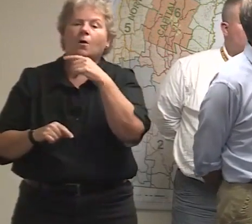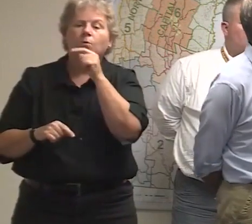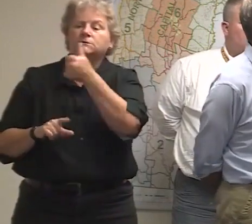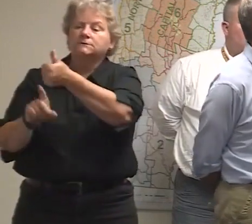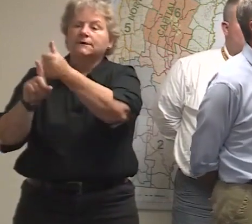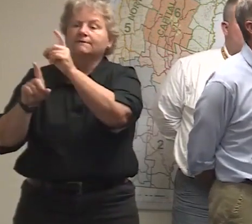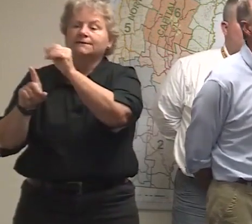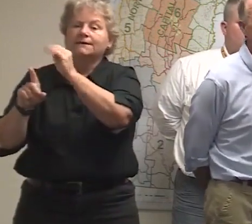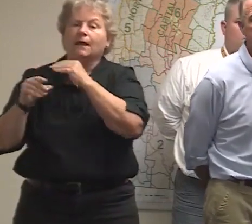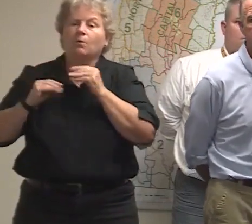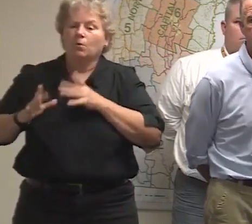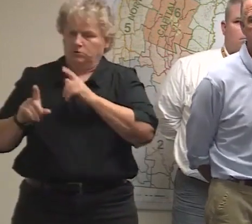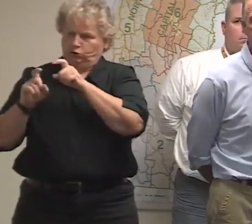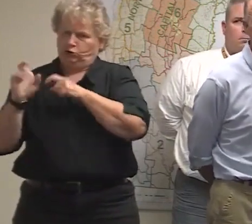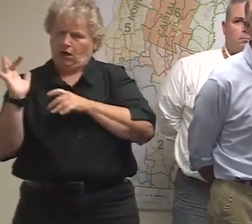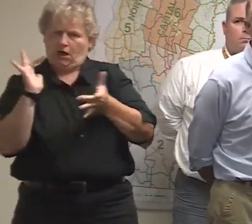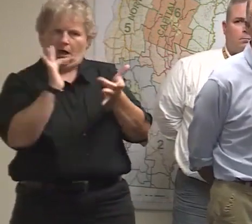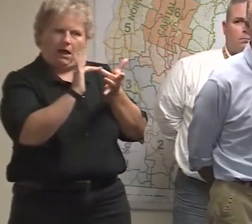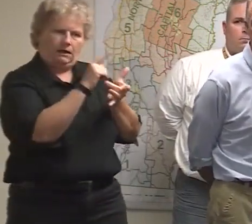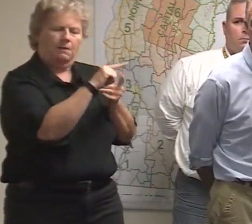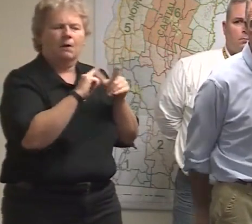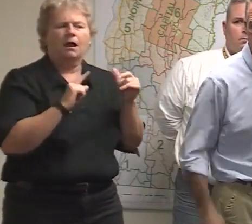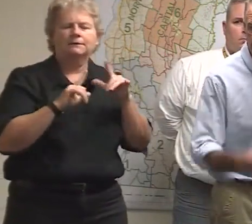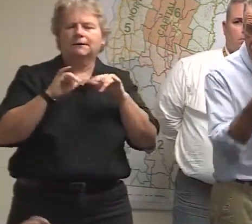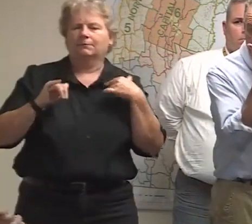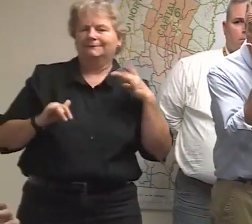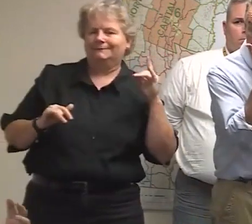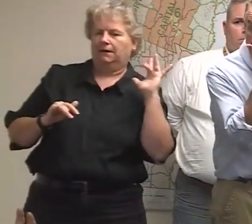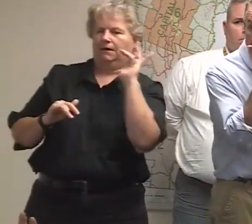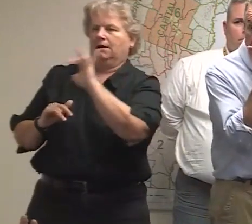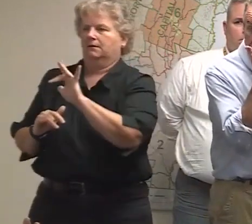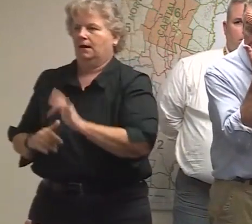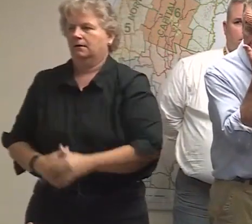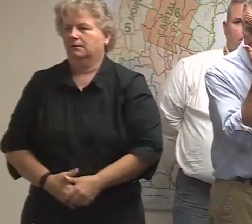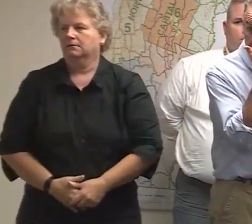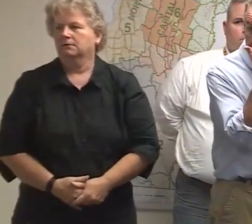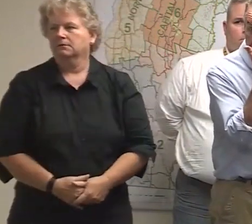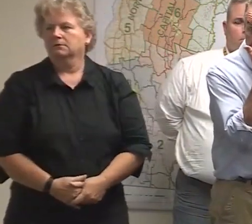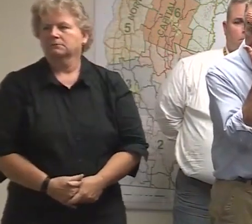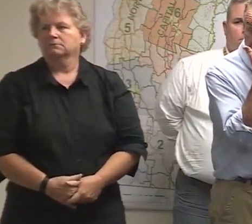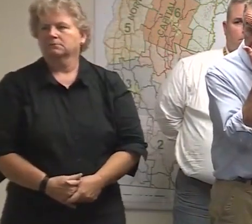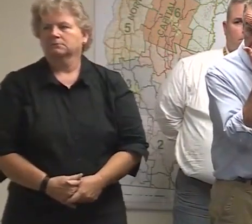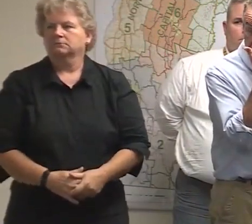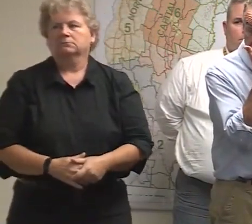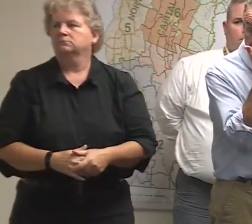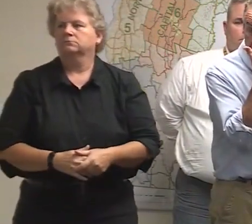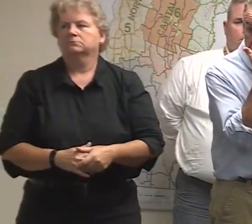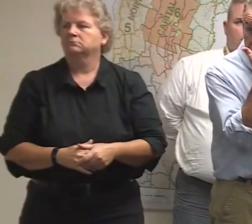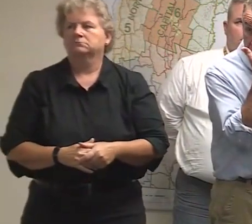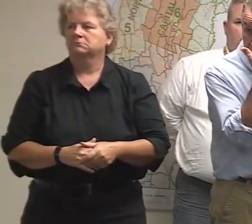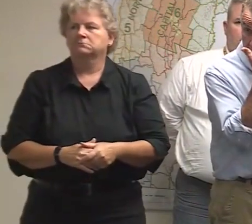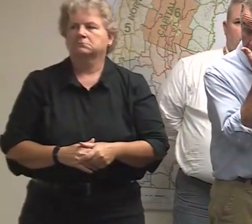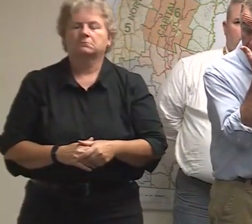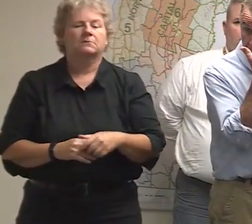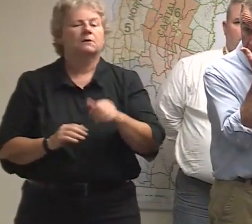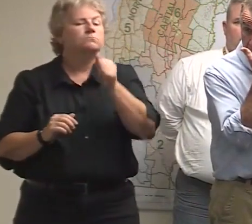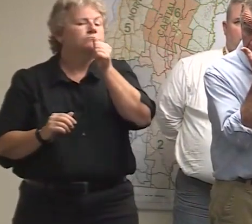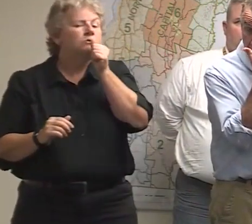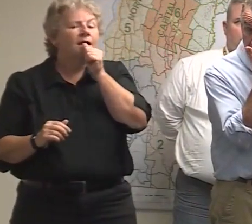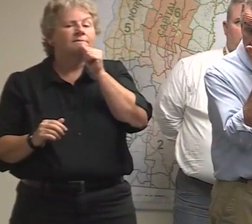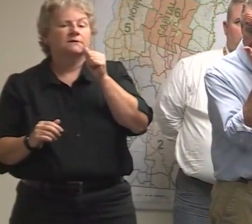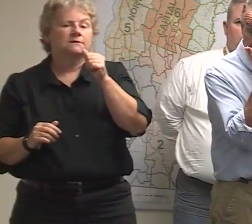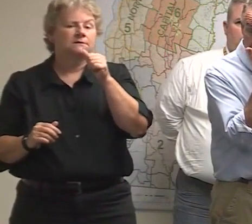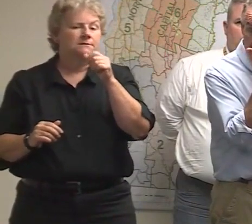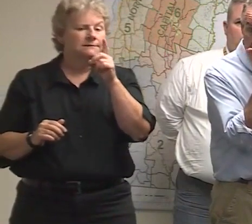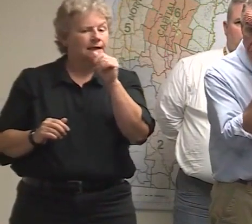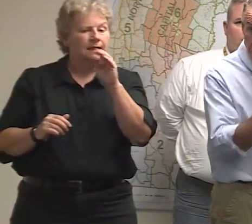SO, SO FAR, DO THERE ARE NONE SO FAR, SO WHAT MAKES YOU I DON’T KNOW IF OPTIMISTIC IS THE RIGHT WORD.